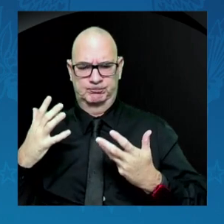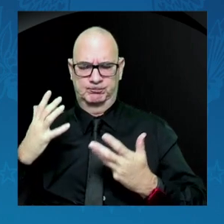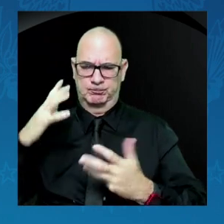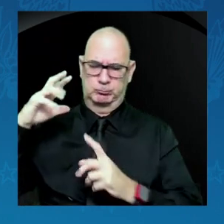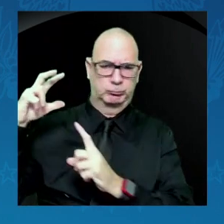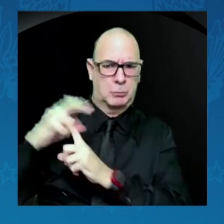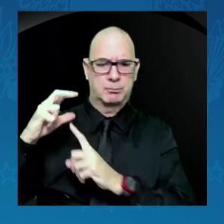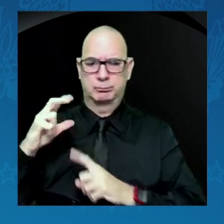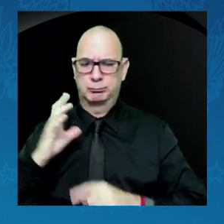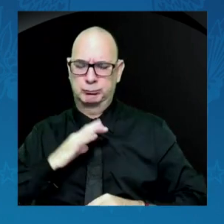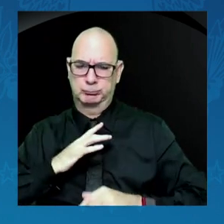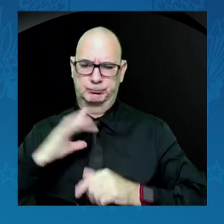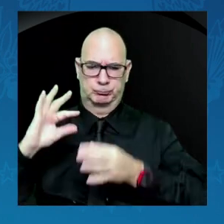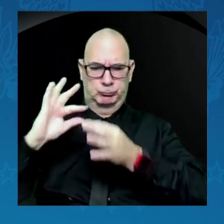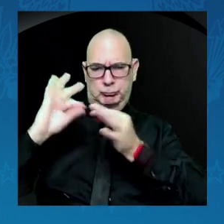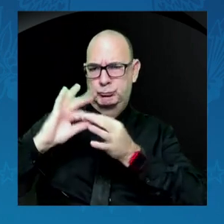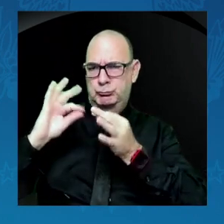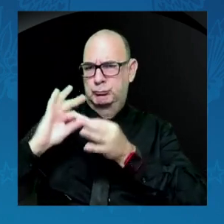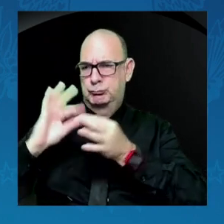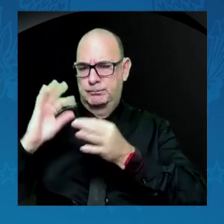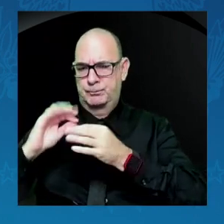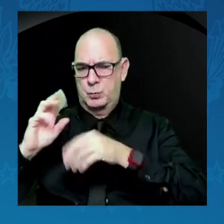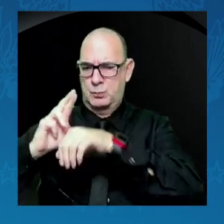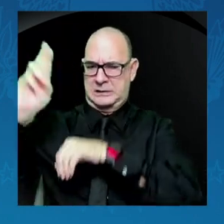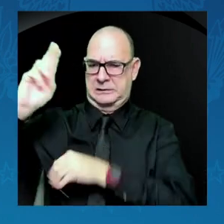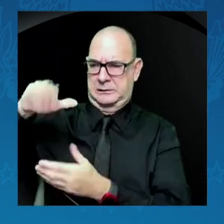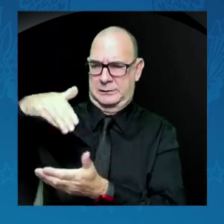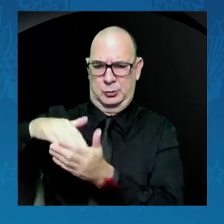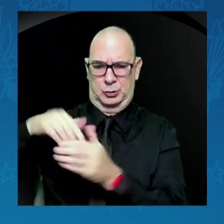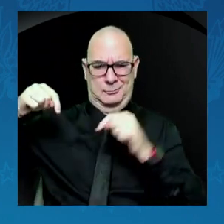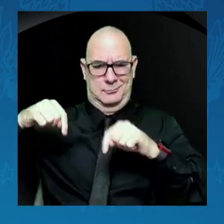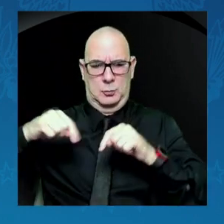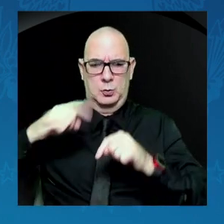I saw that advocacy when we served together in the Senate,